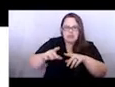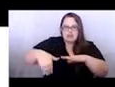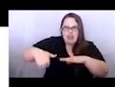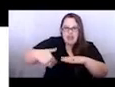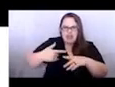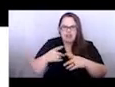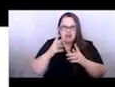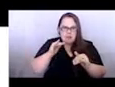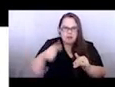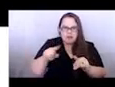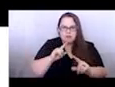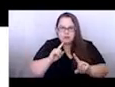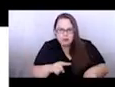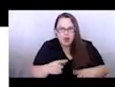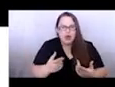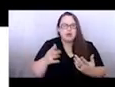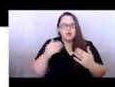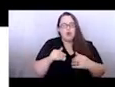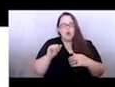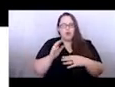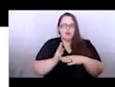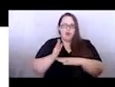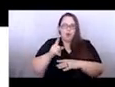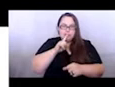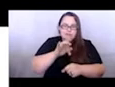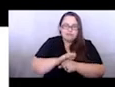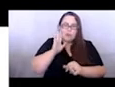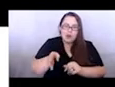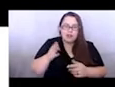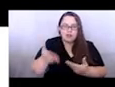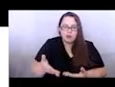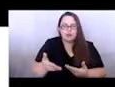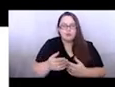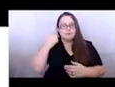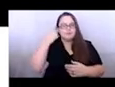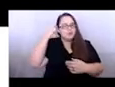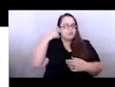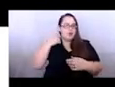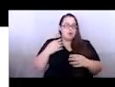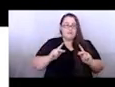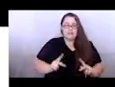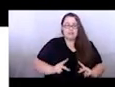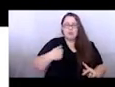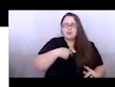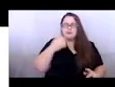of awareness of our bodies and what is and isn't comfortable. So using physical boundaries as an example,